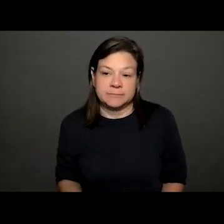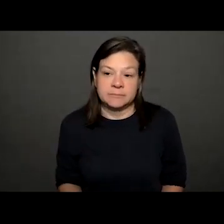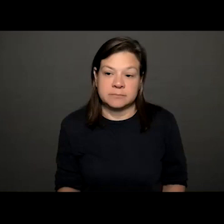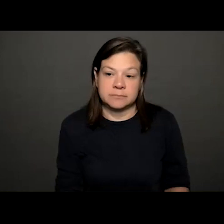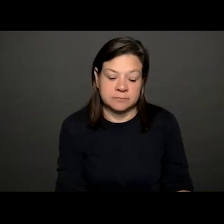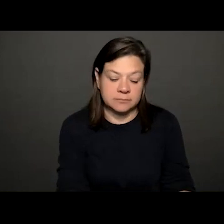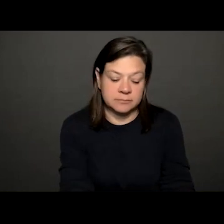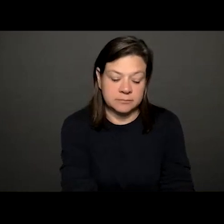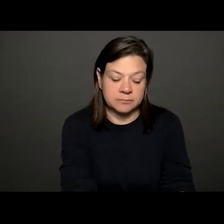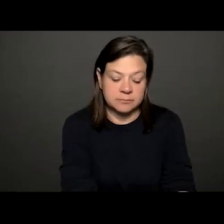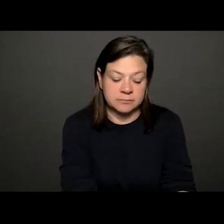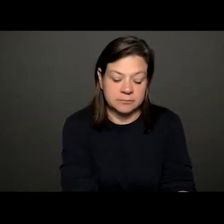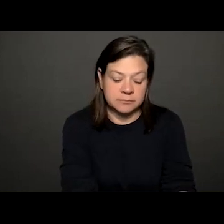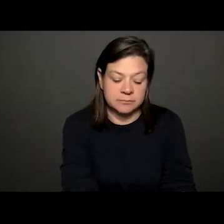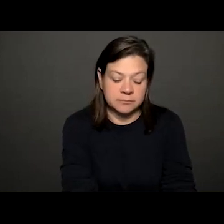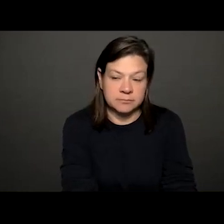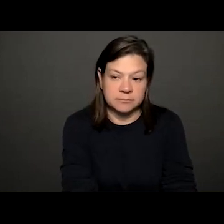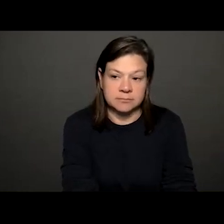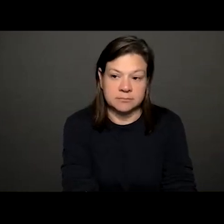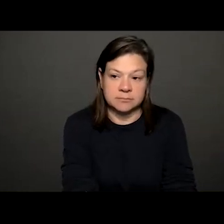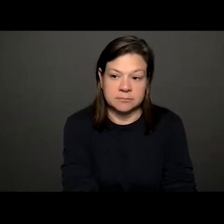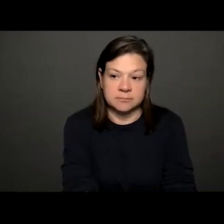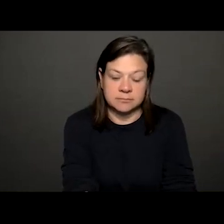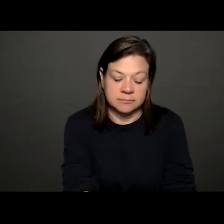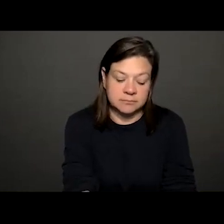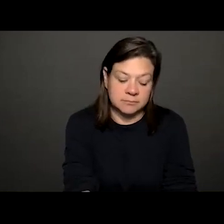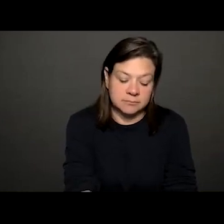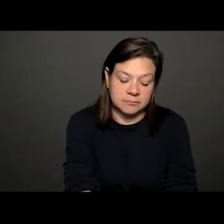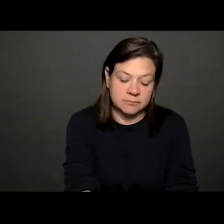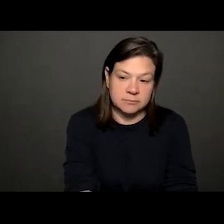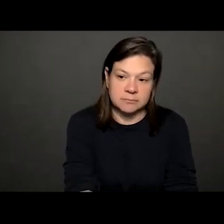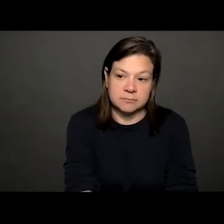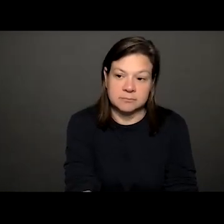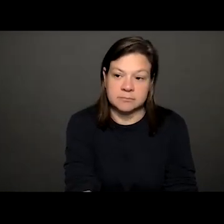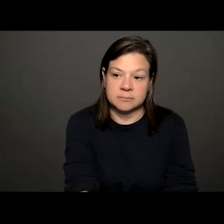WHAT WE DID, WE WANT TO CREATE A LISTING OF THE SUMMER